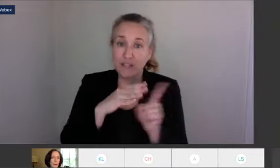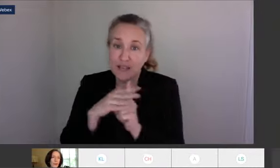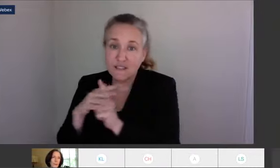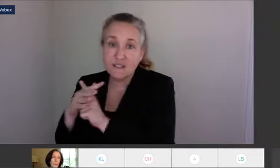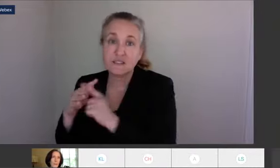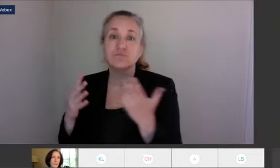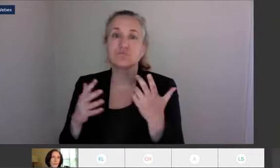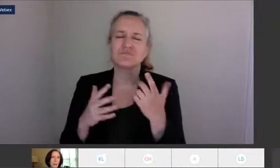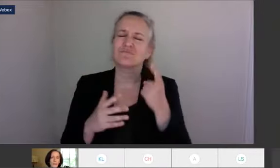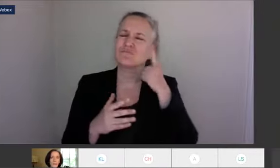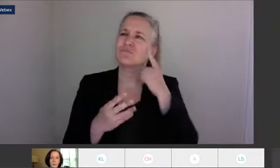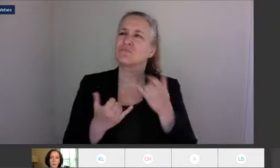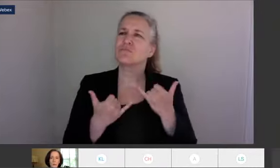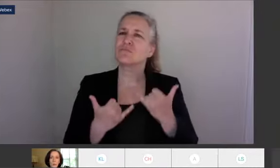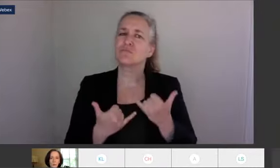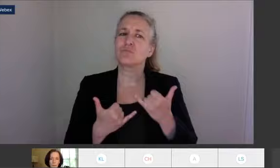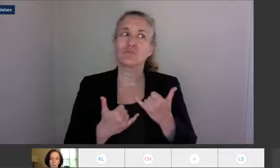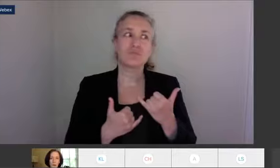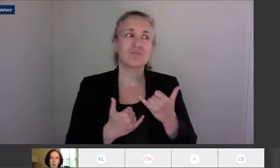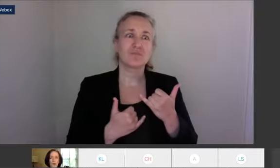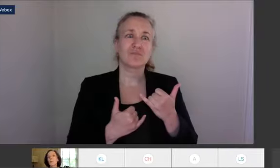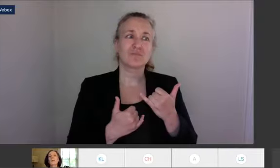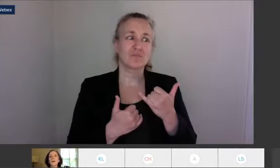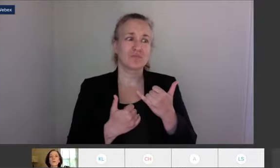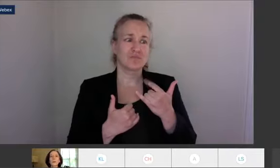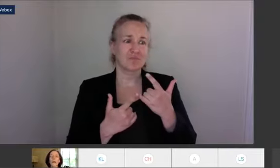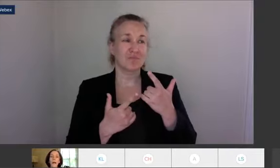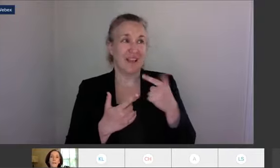think maybe as at the end of this week we're there in terms of doing